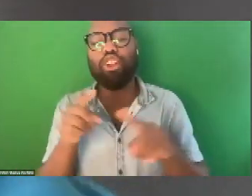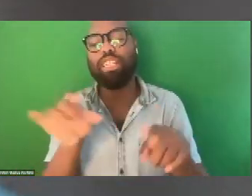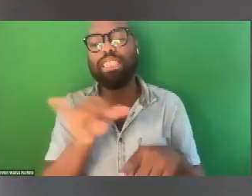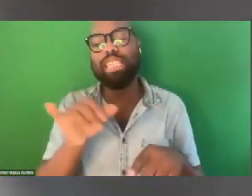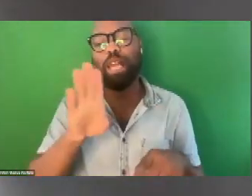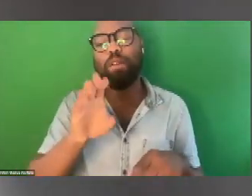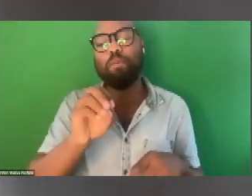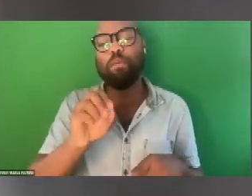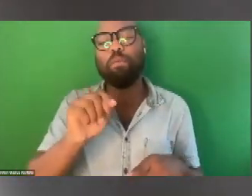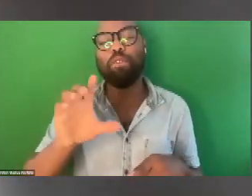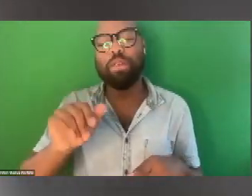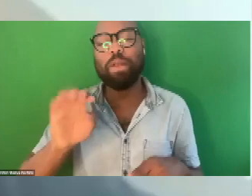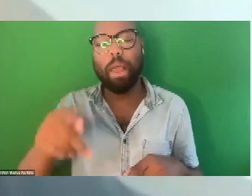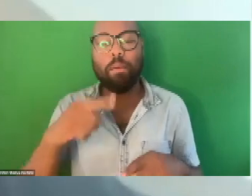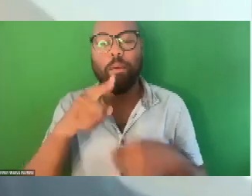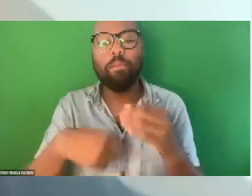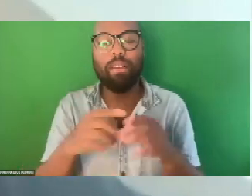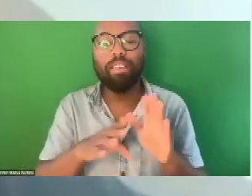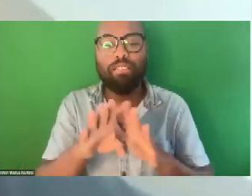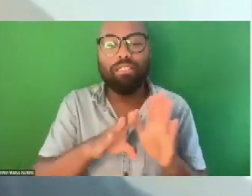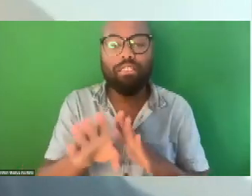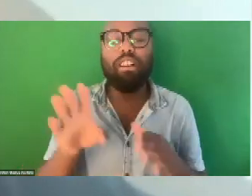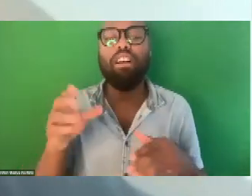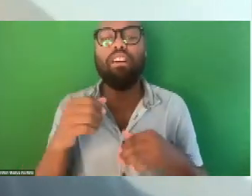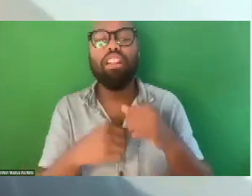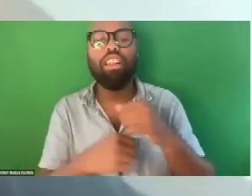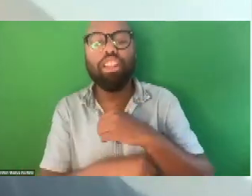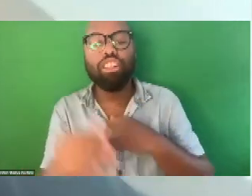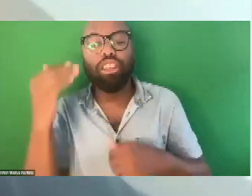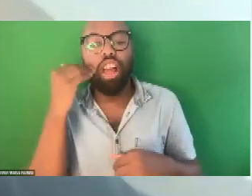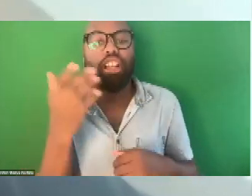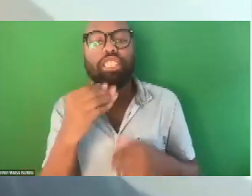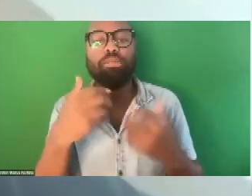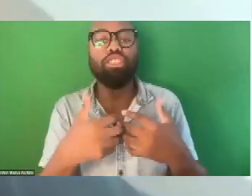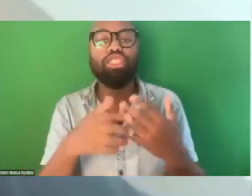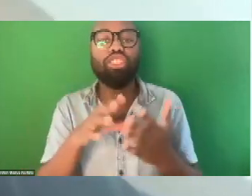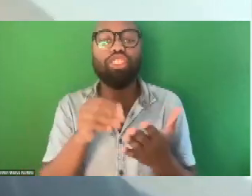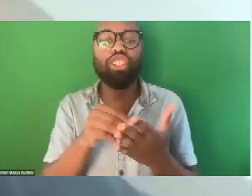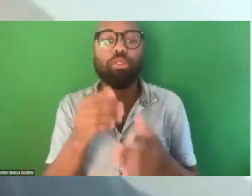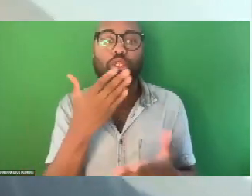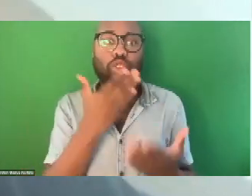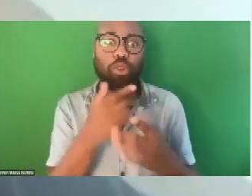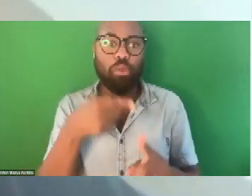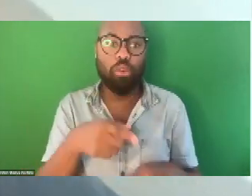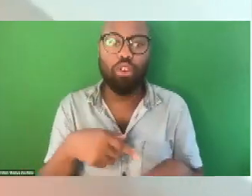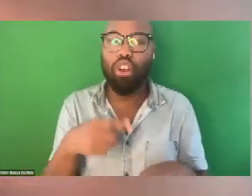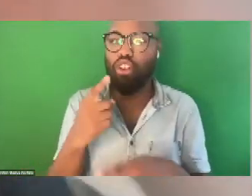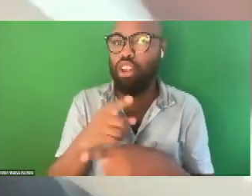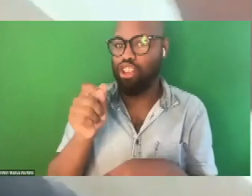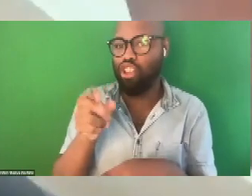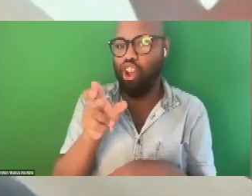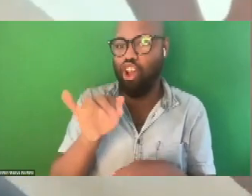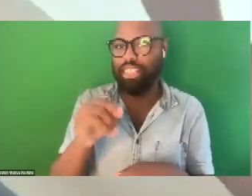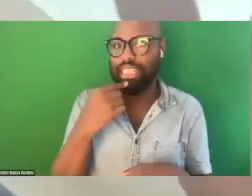Great point thought about it like it's religion, just a bolt from the blue.